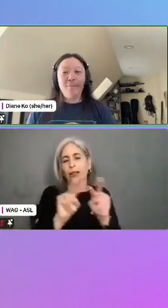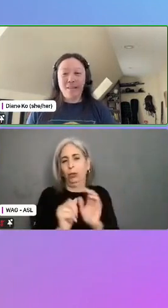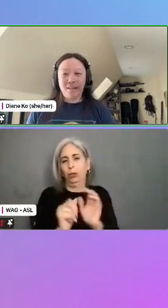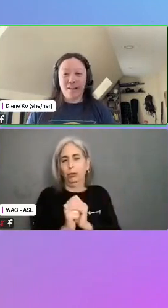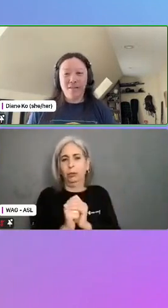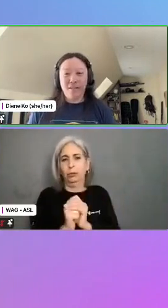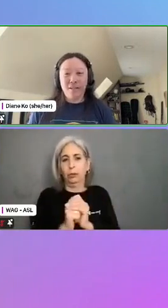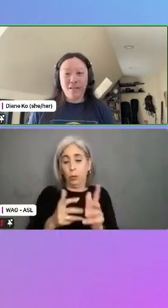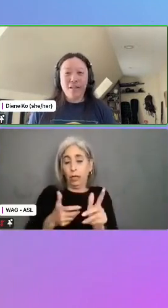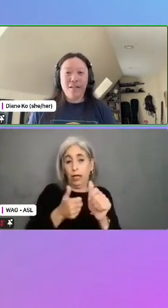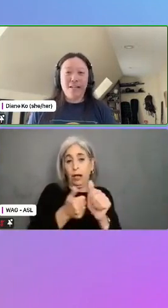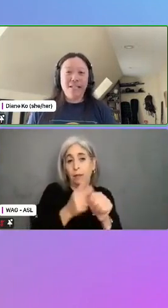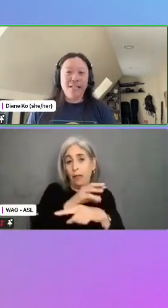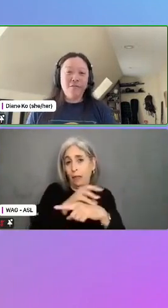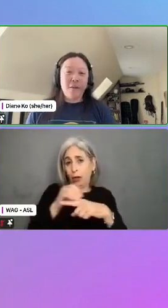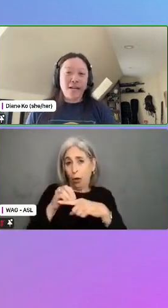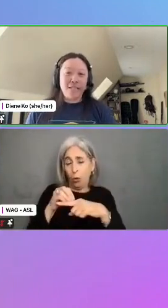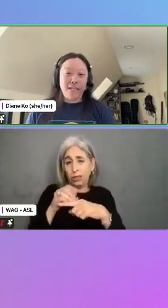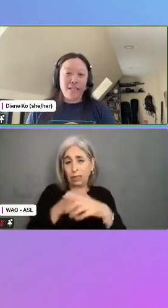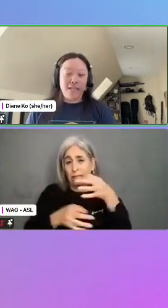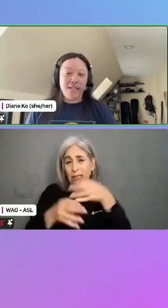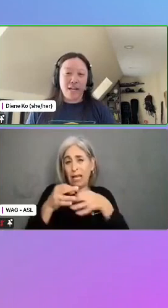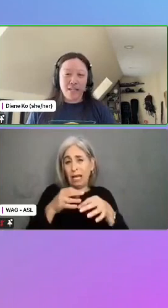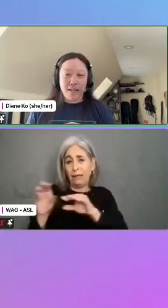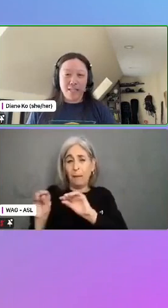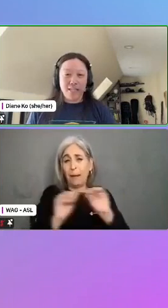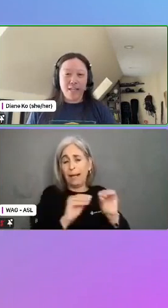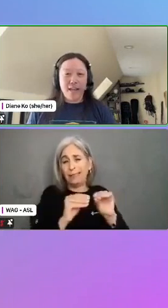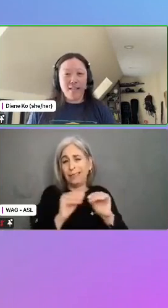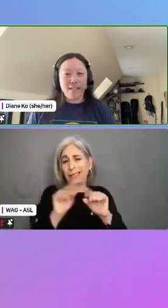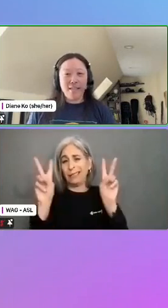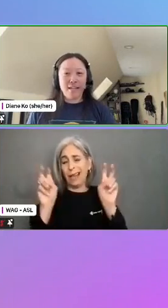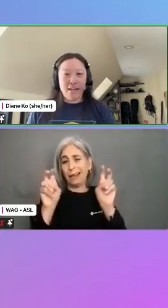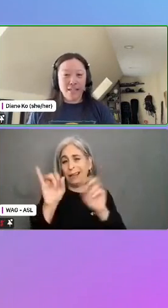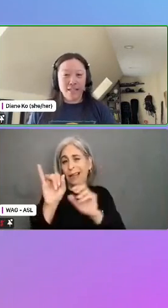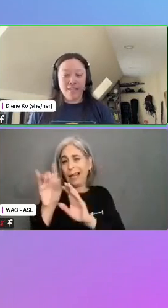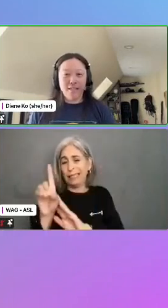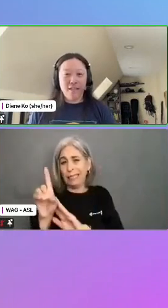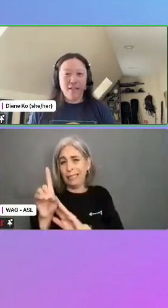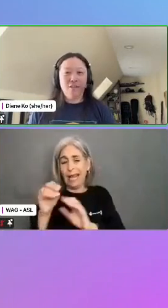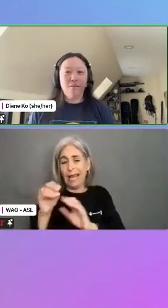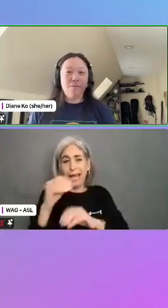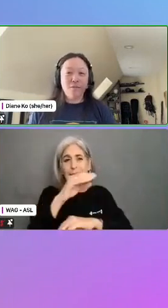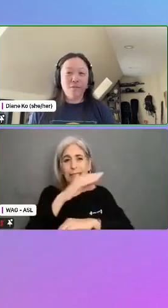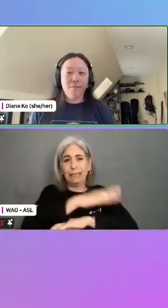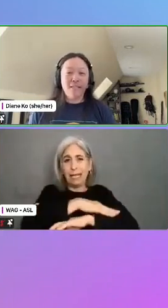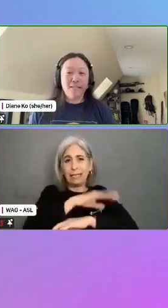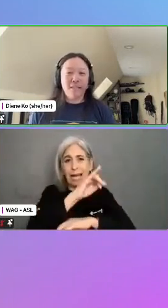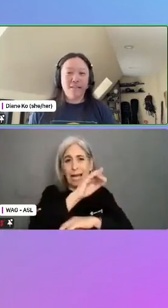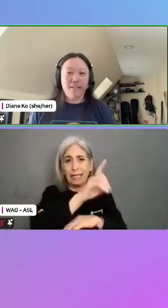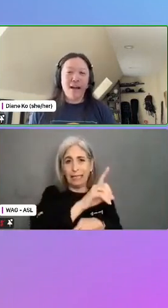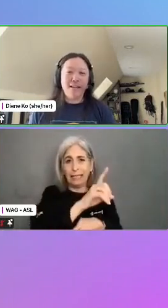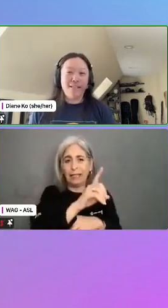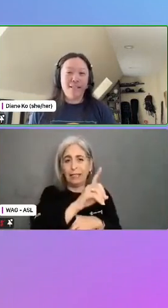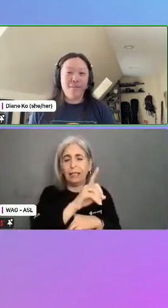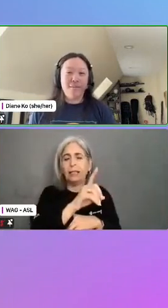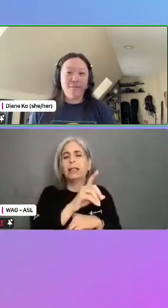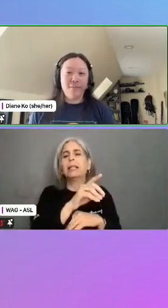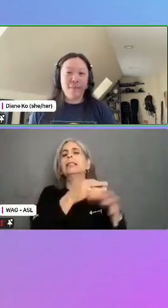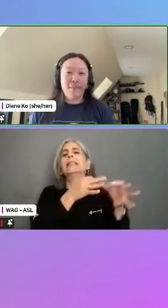the component needs to make sure that any side effects like focusing, aren't going to trigger on every render. And this approach, you can use a use effect hook to trigger side effects on mount are based on a past in prop. This can be